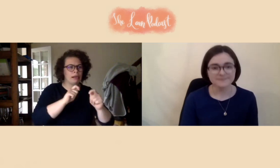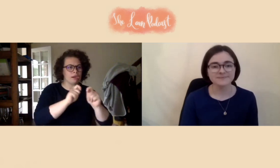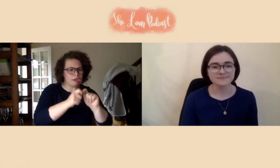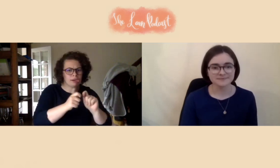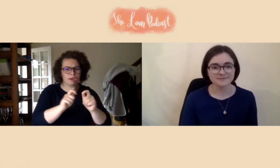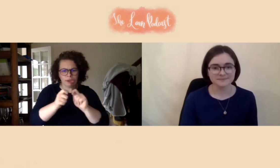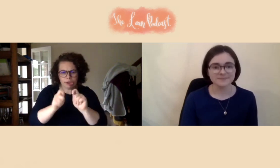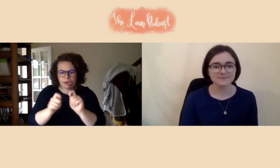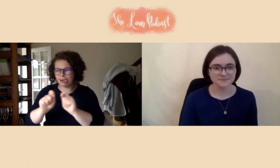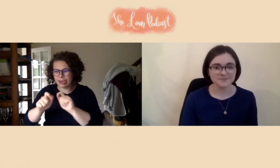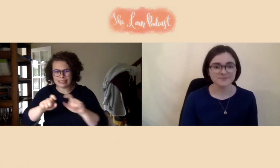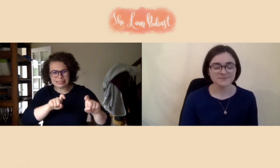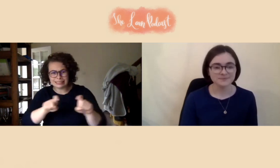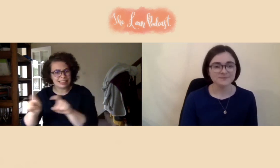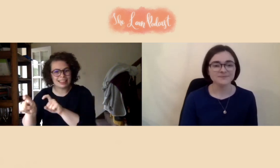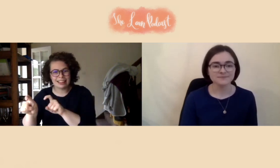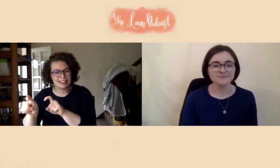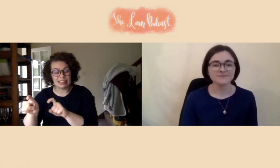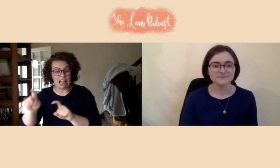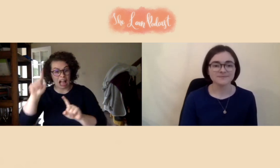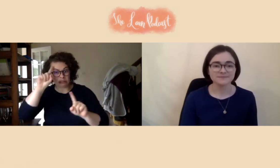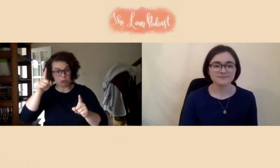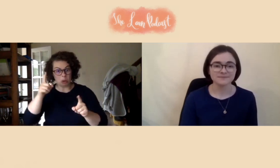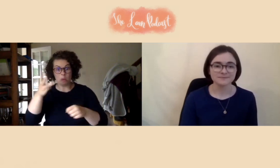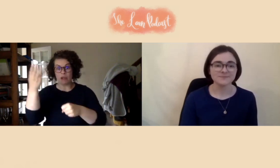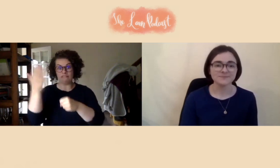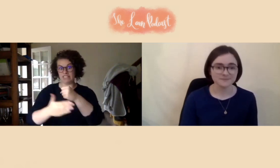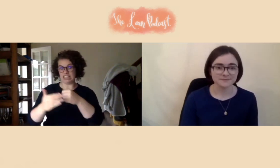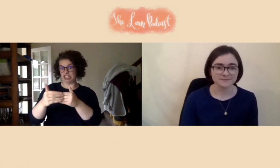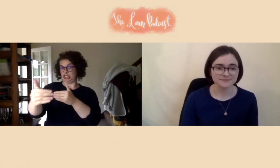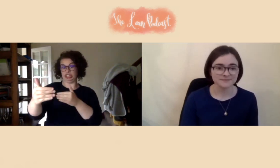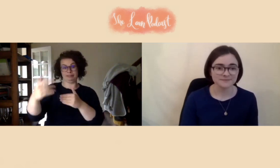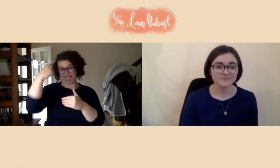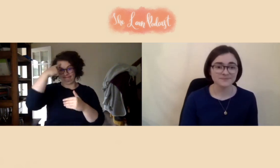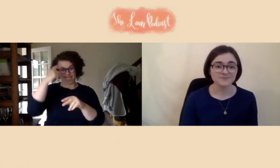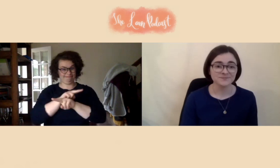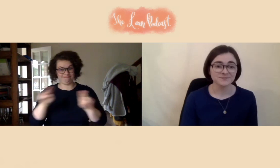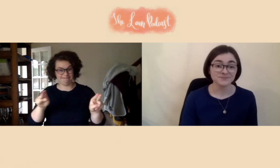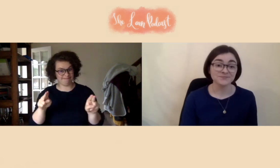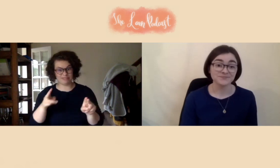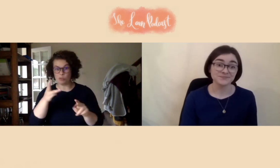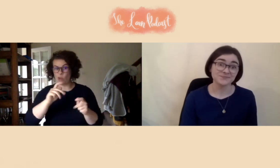And I just, I don't know if that'll ever not be the case. I know, I know.